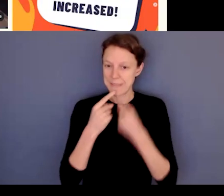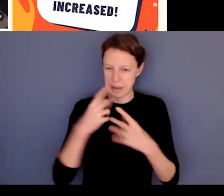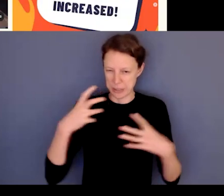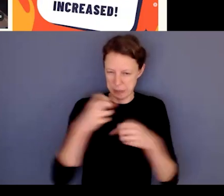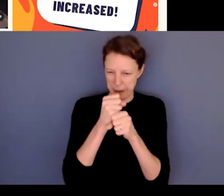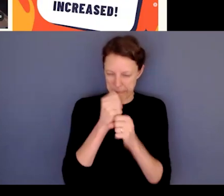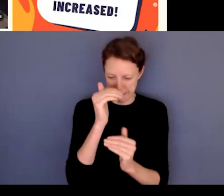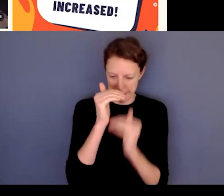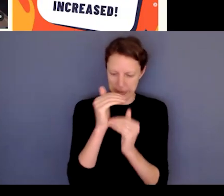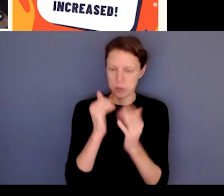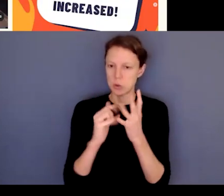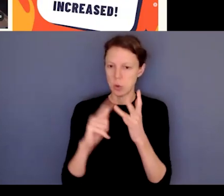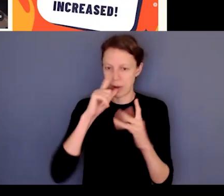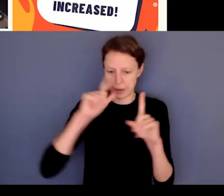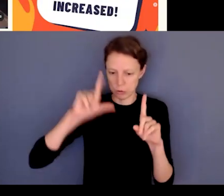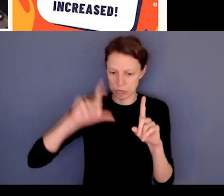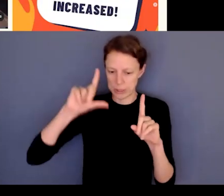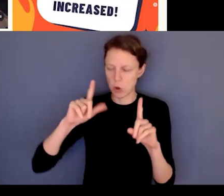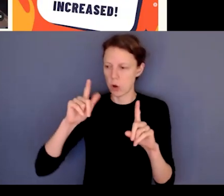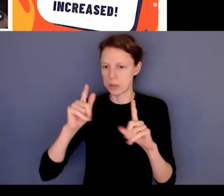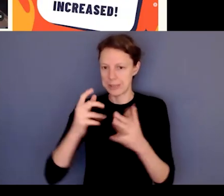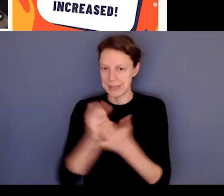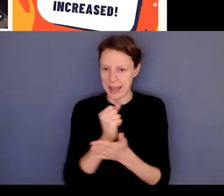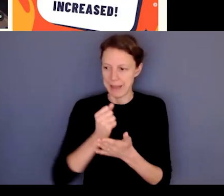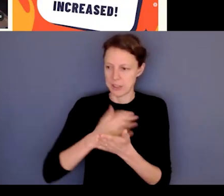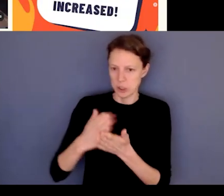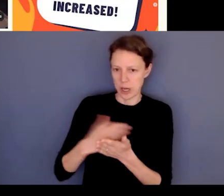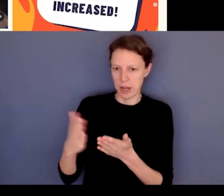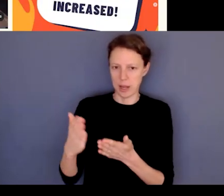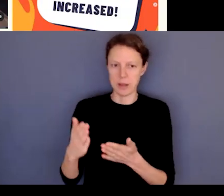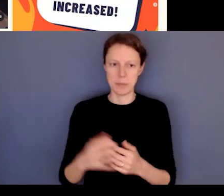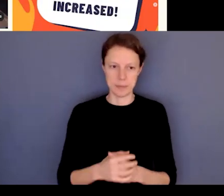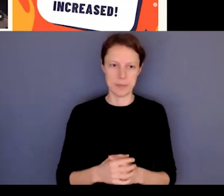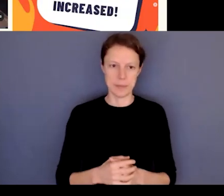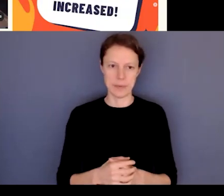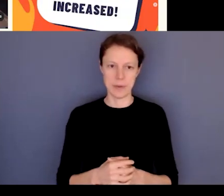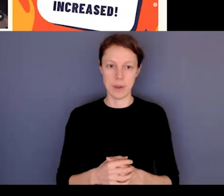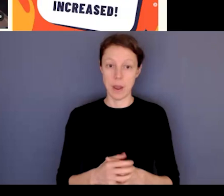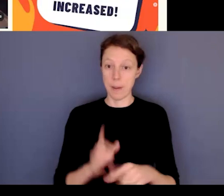and screenshotted as needed. So at the moment, most of our community legal education on